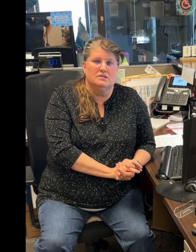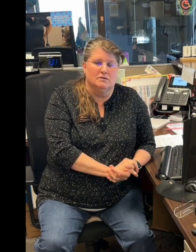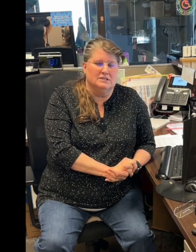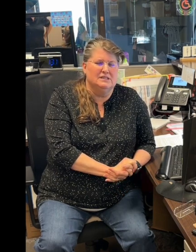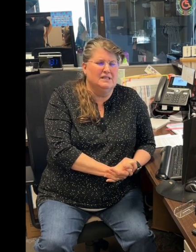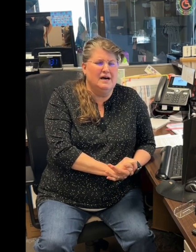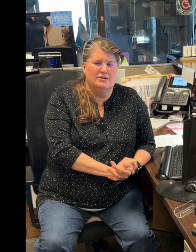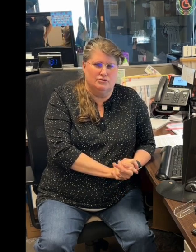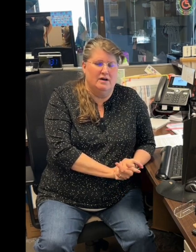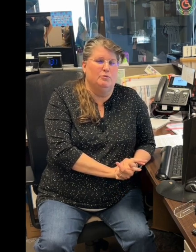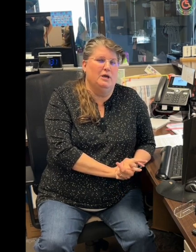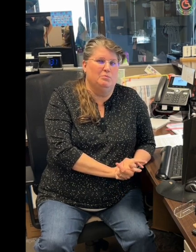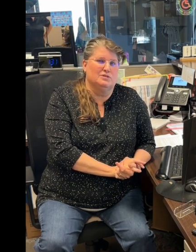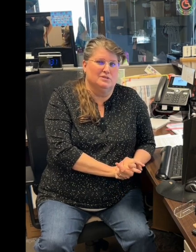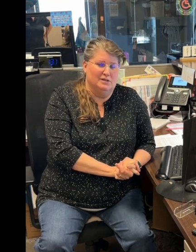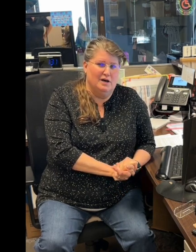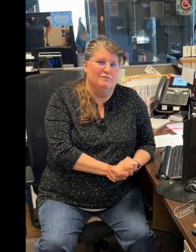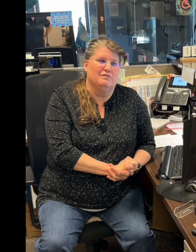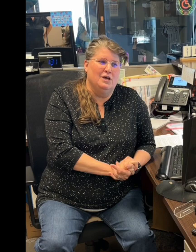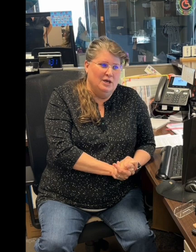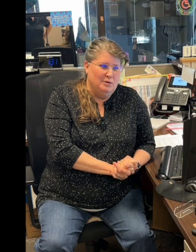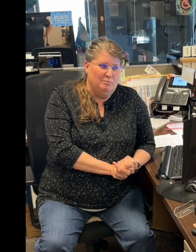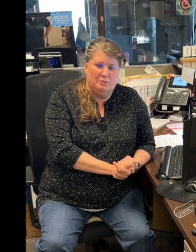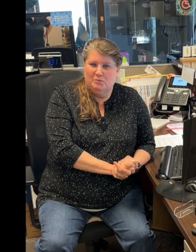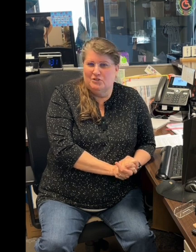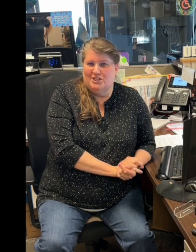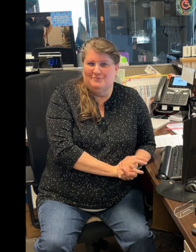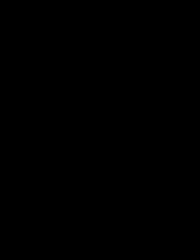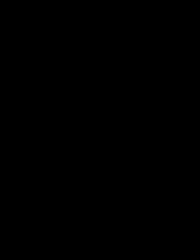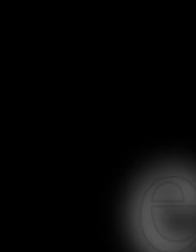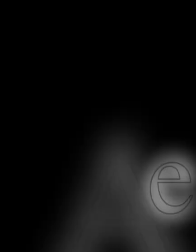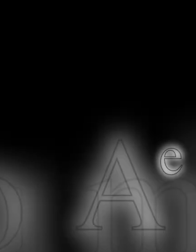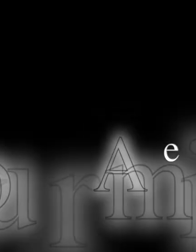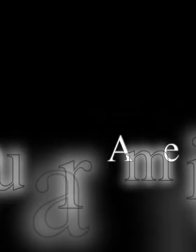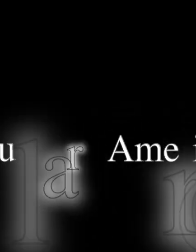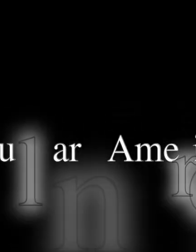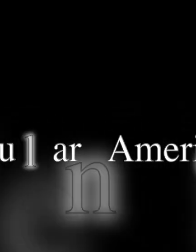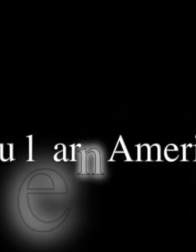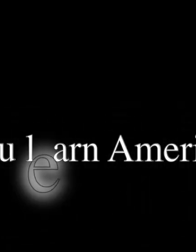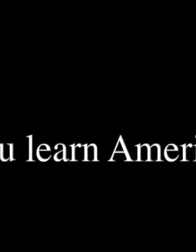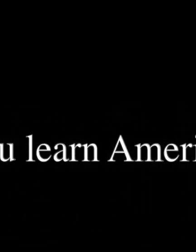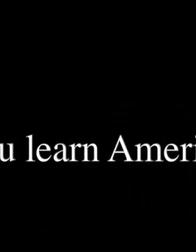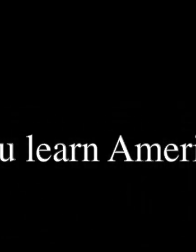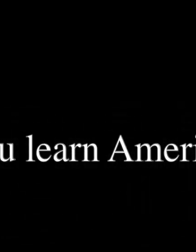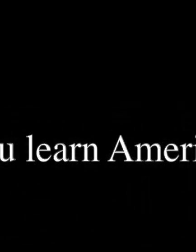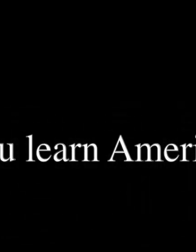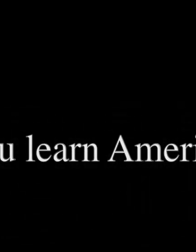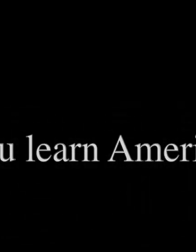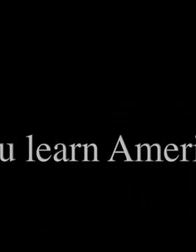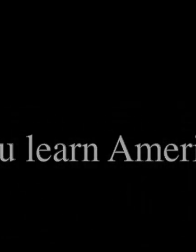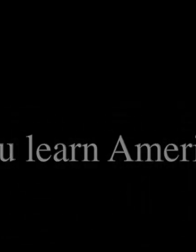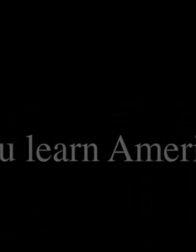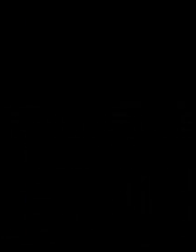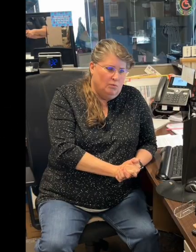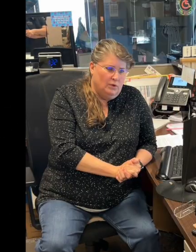so it's a lot of travel papers and a lot of paper pushing.